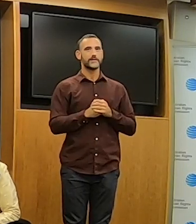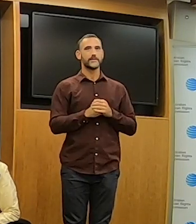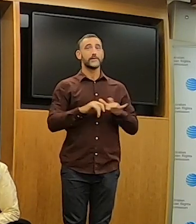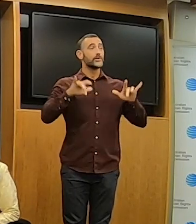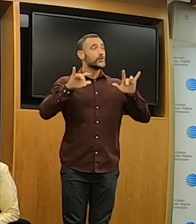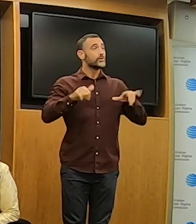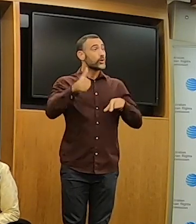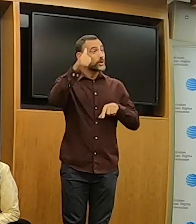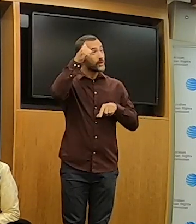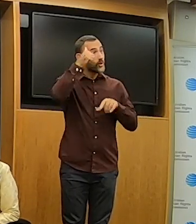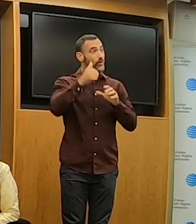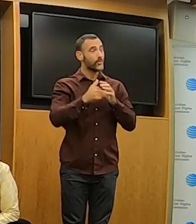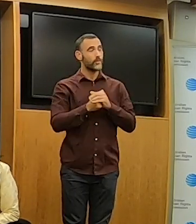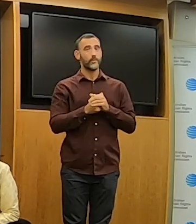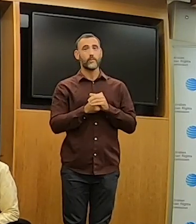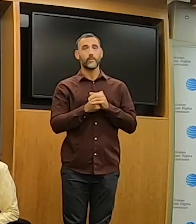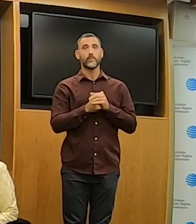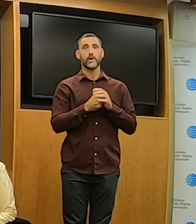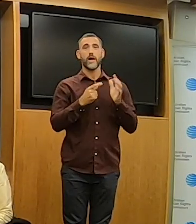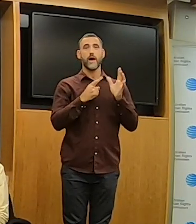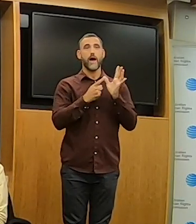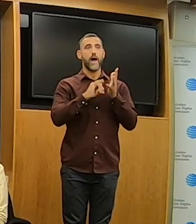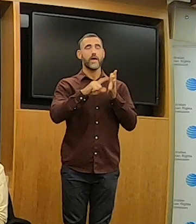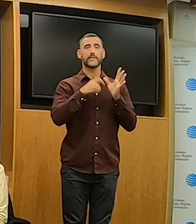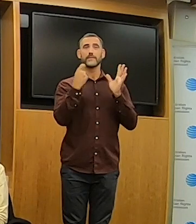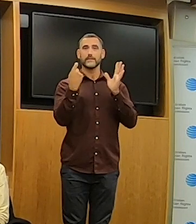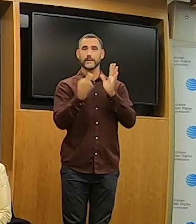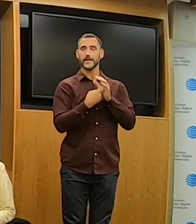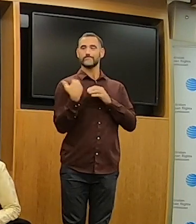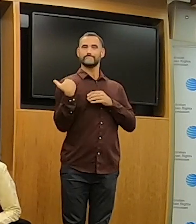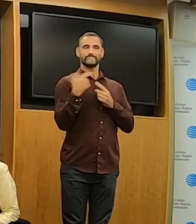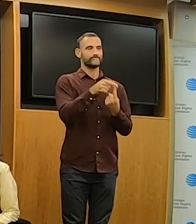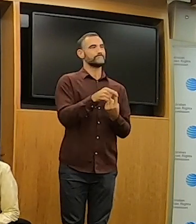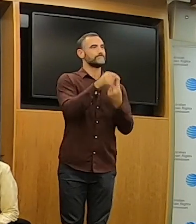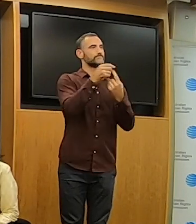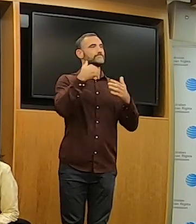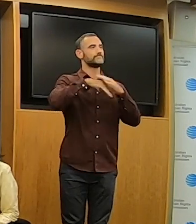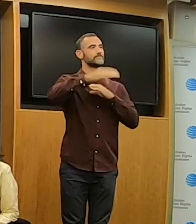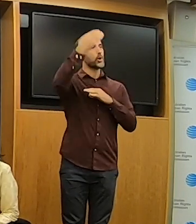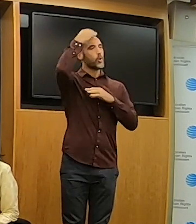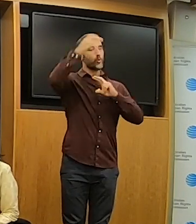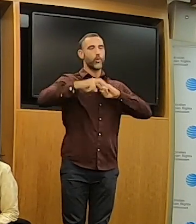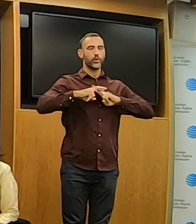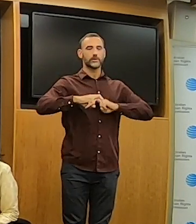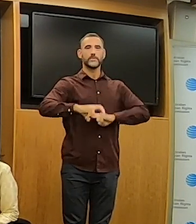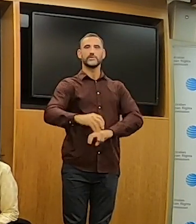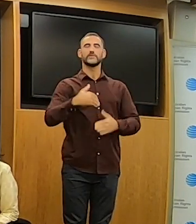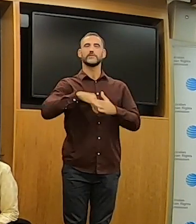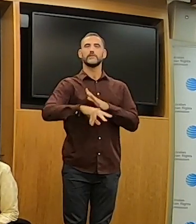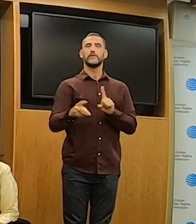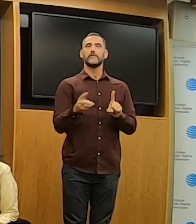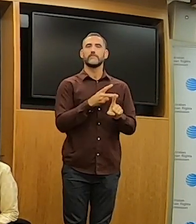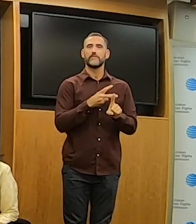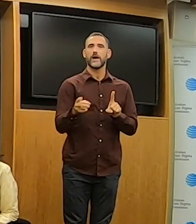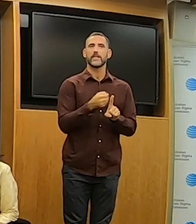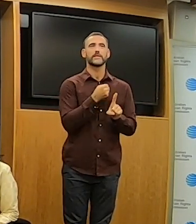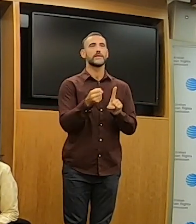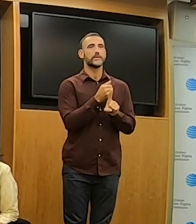Al has been appointed one of the Royal Commissioners to the Royal Commission into Violence, Abuse, Neglect,